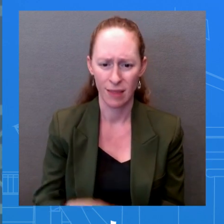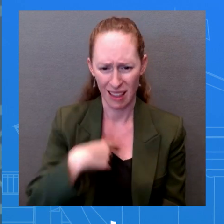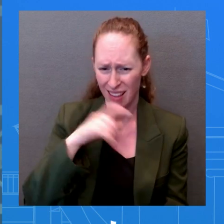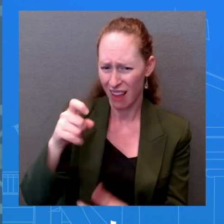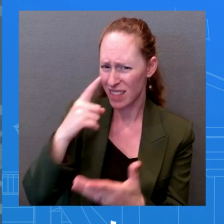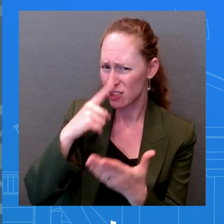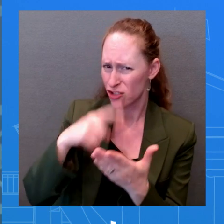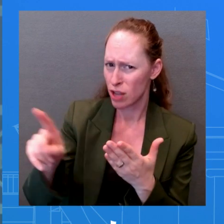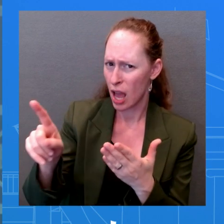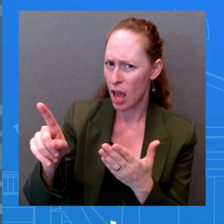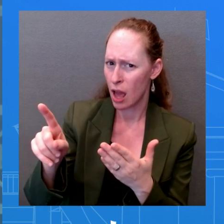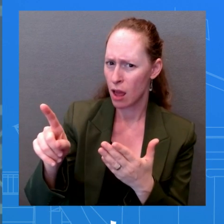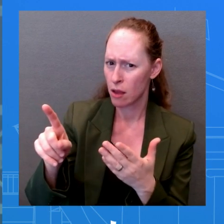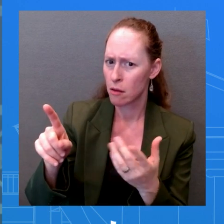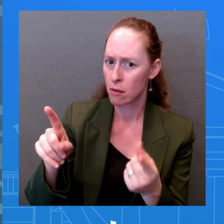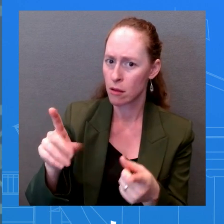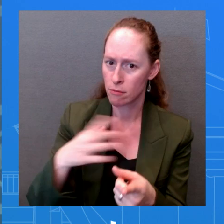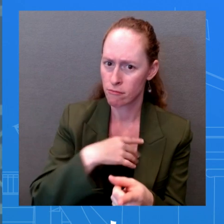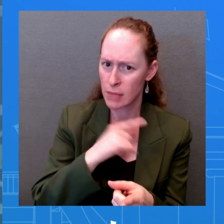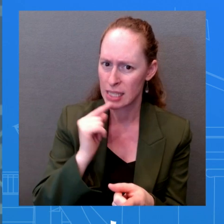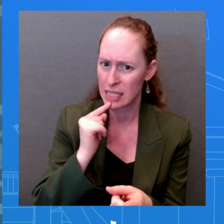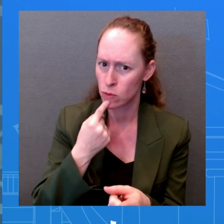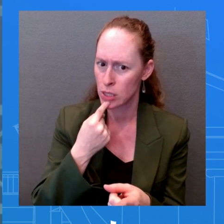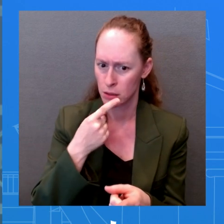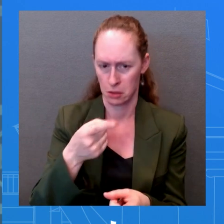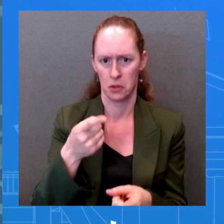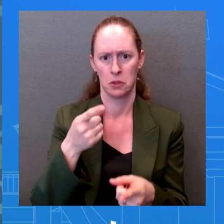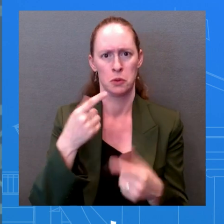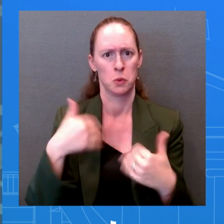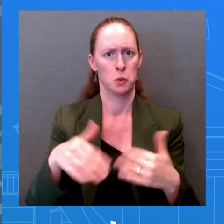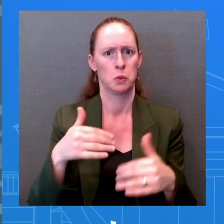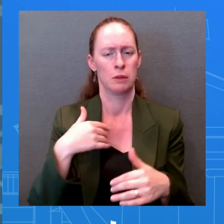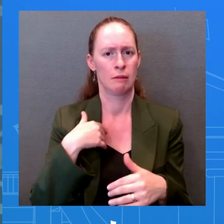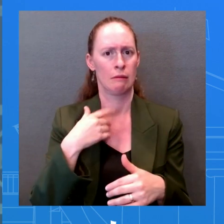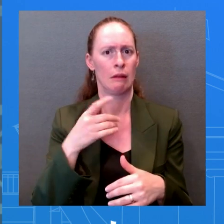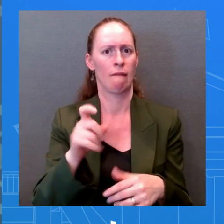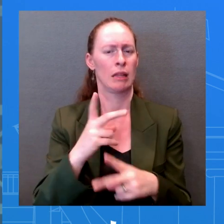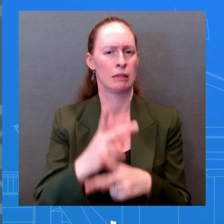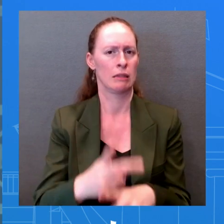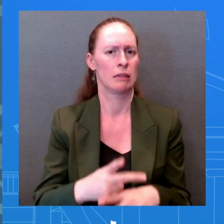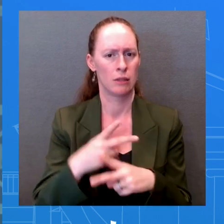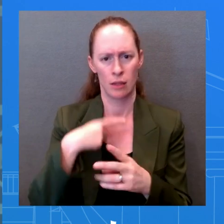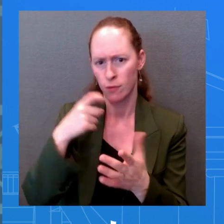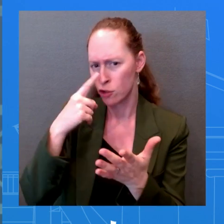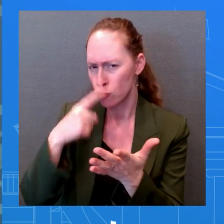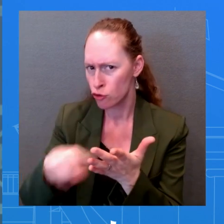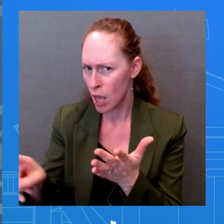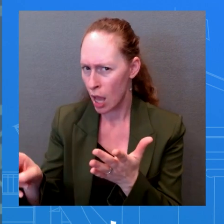So, before I go any further, I need to just check in on that. I'm happy -- I'm always happy to talk to anyone